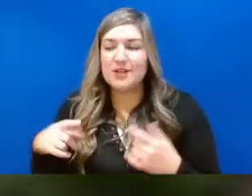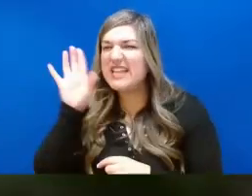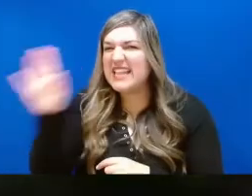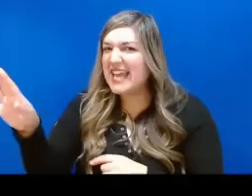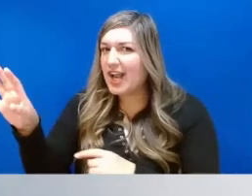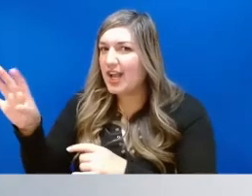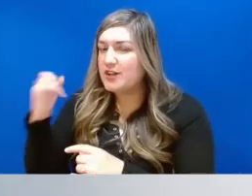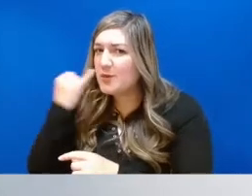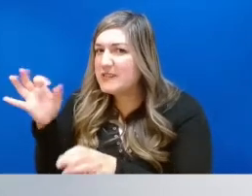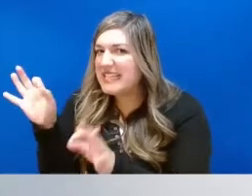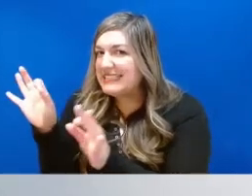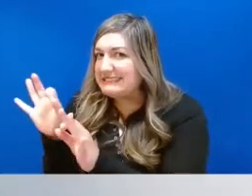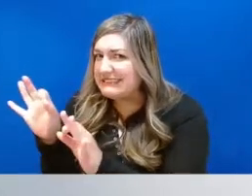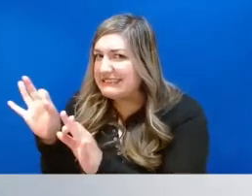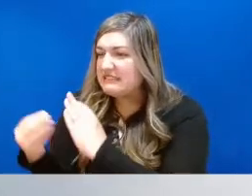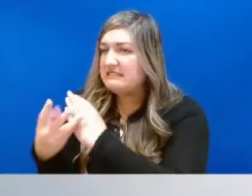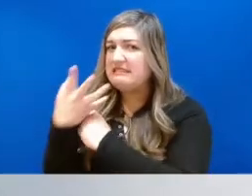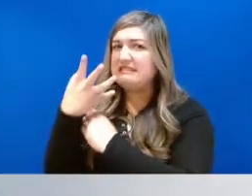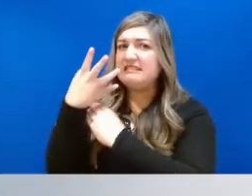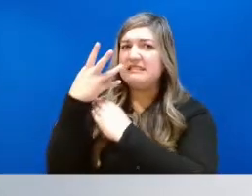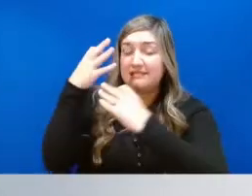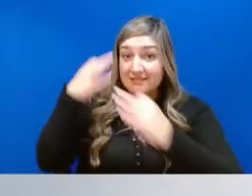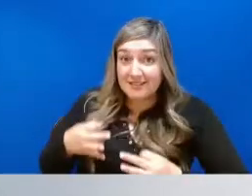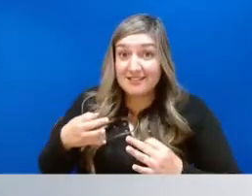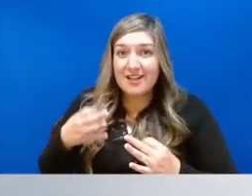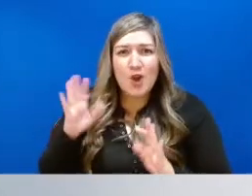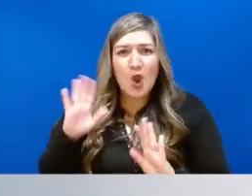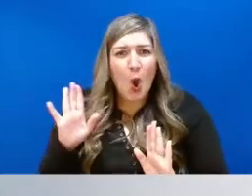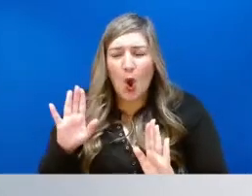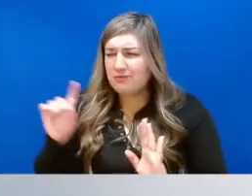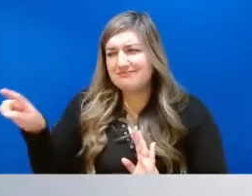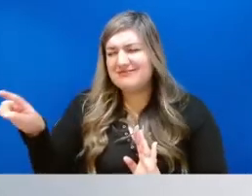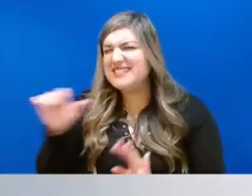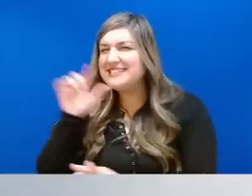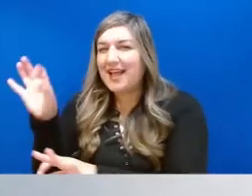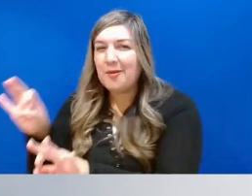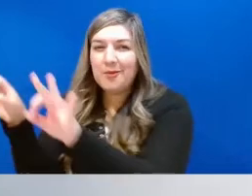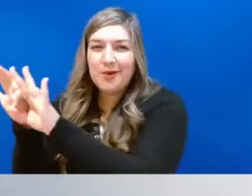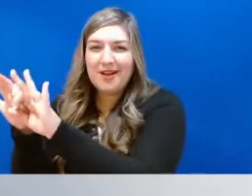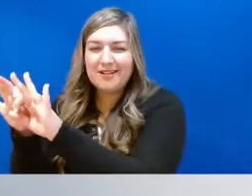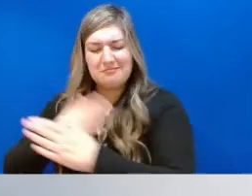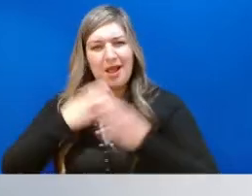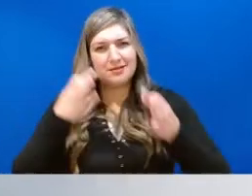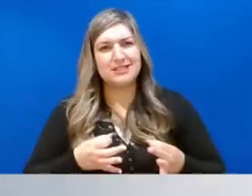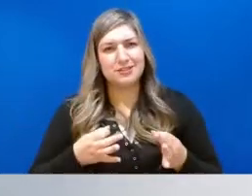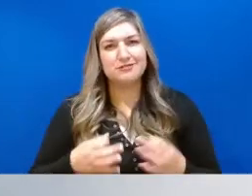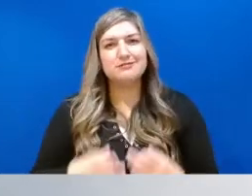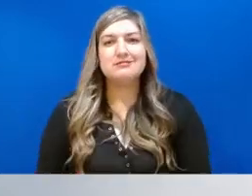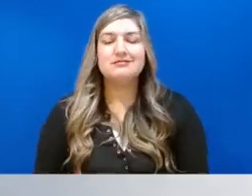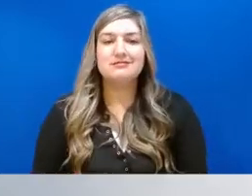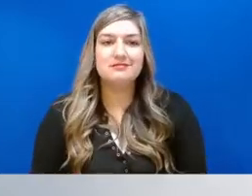too much.